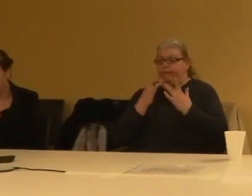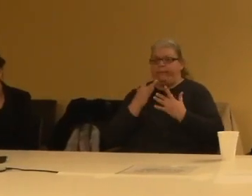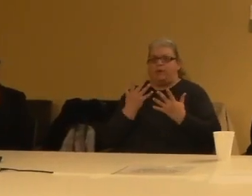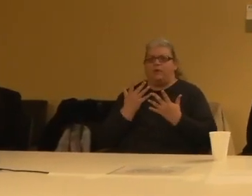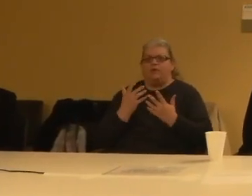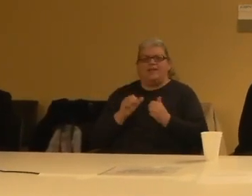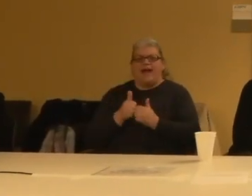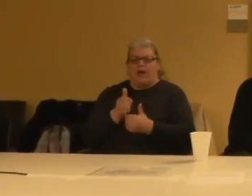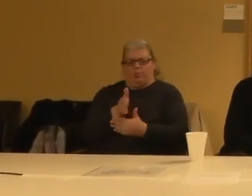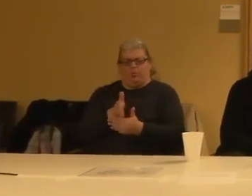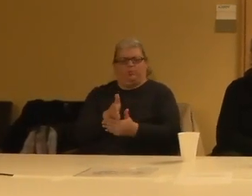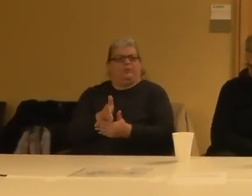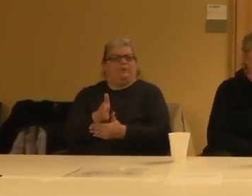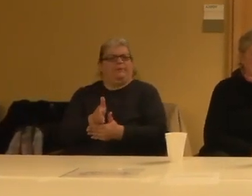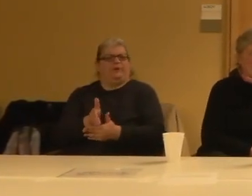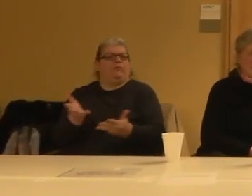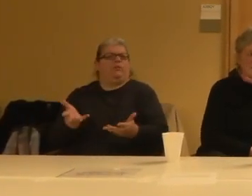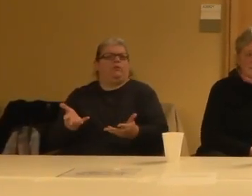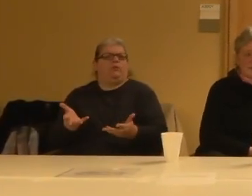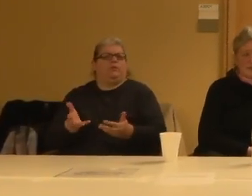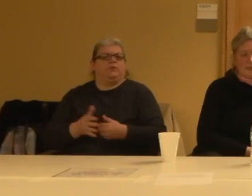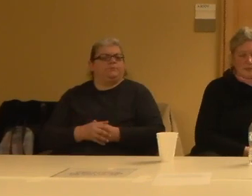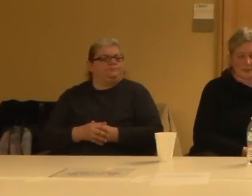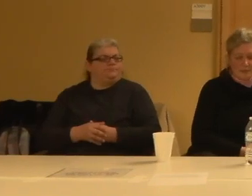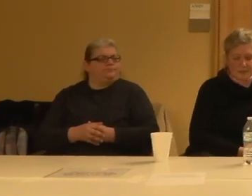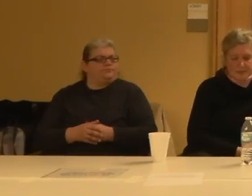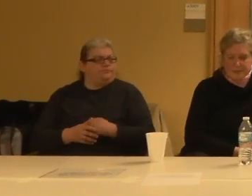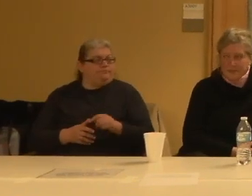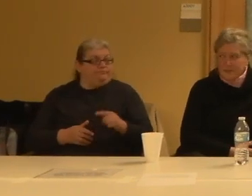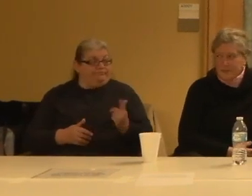I mean that's a huge question and I don't know, (chuckles) I don't feel fully equipped to answer that.